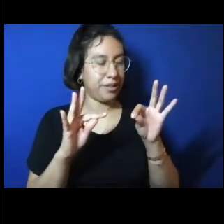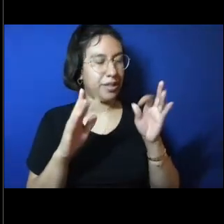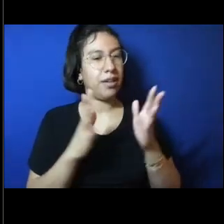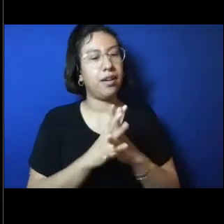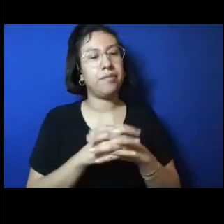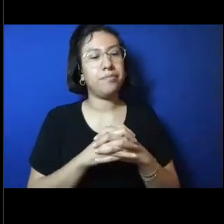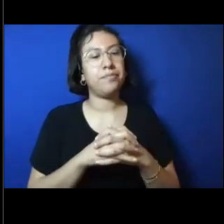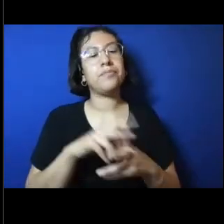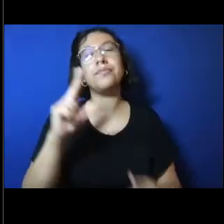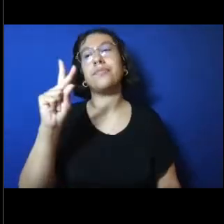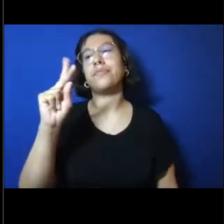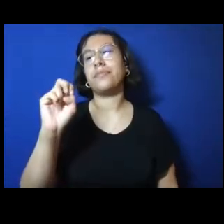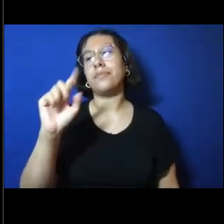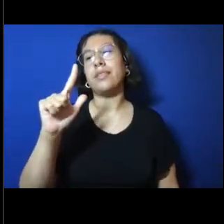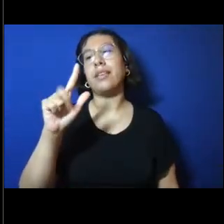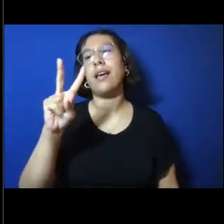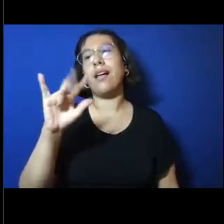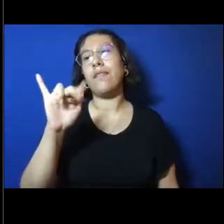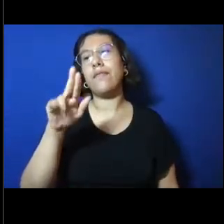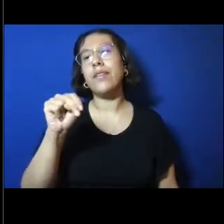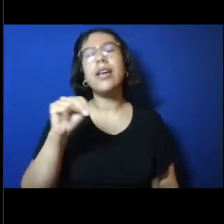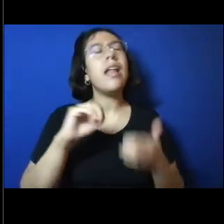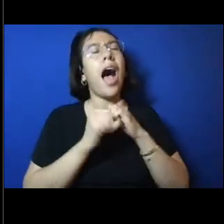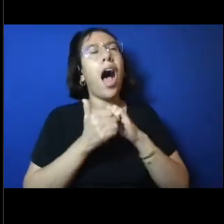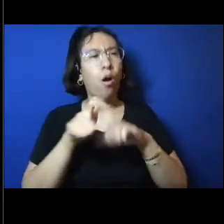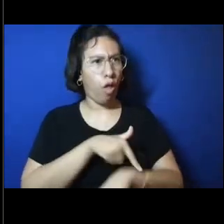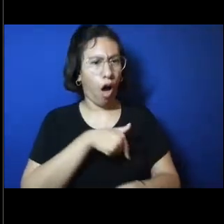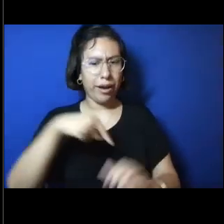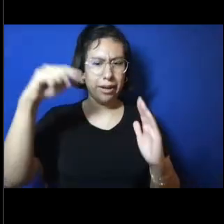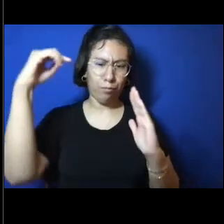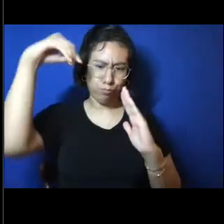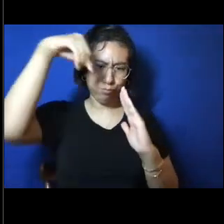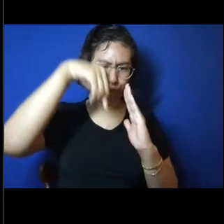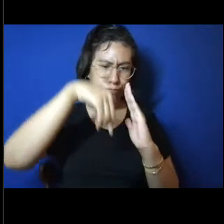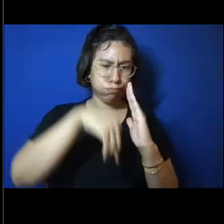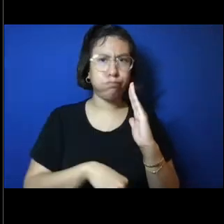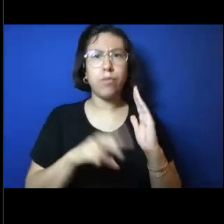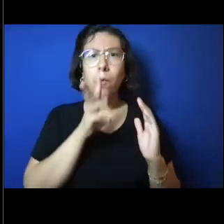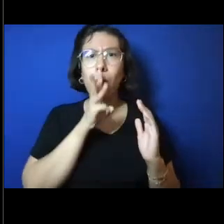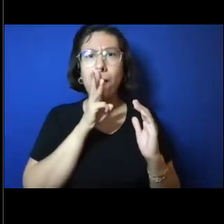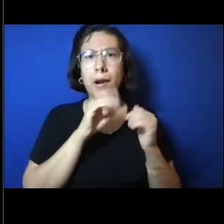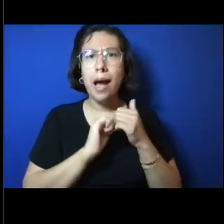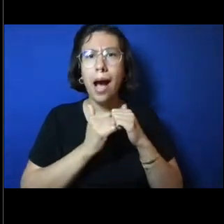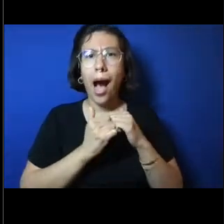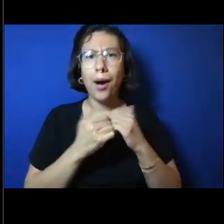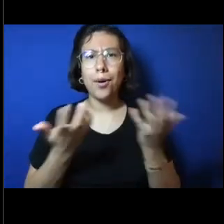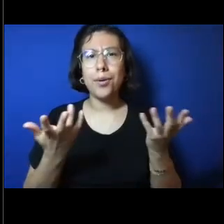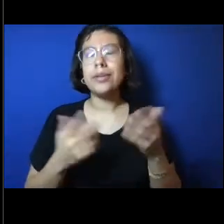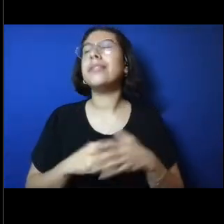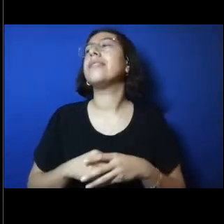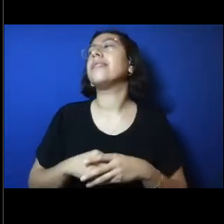Calvin asks, "How long can a loggerhead stay underwater?" So that is a very, very interesting question.